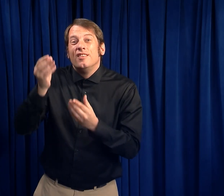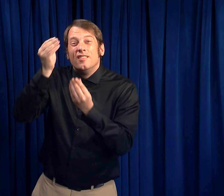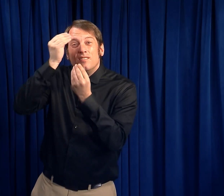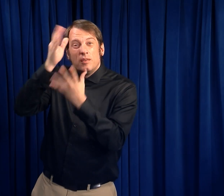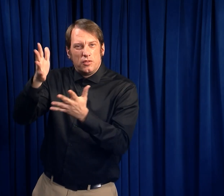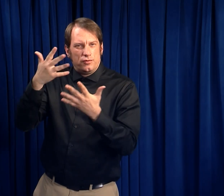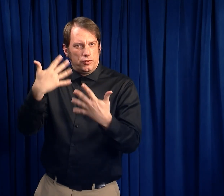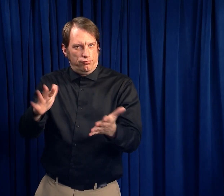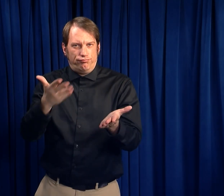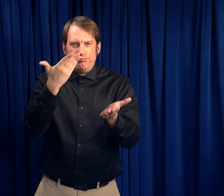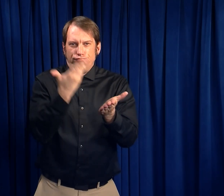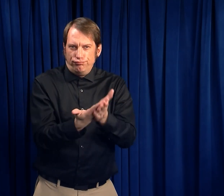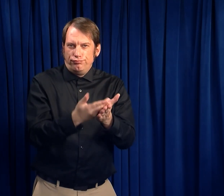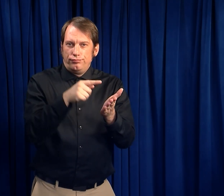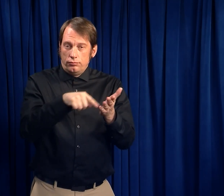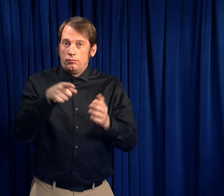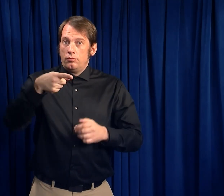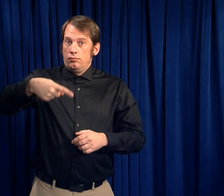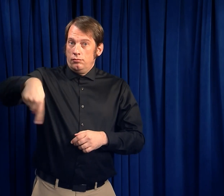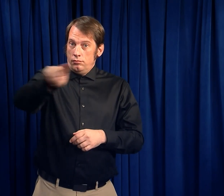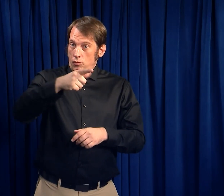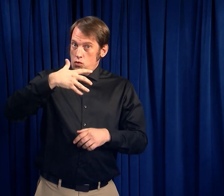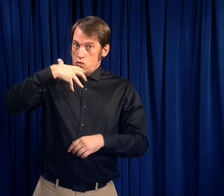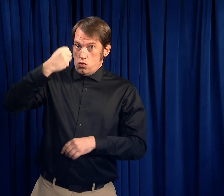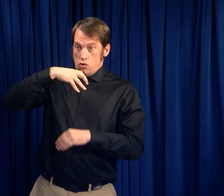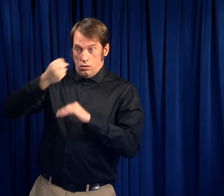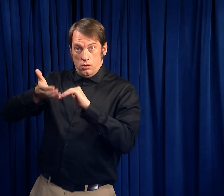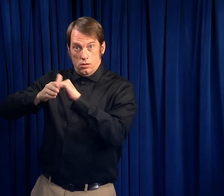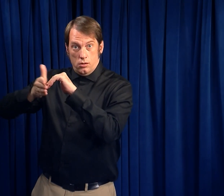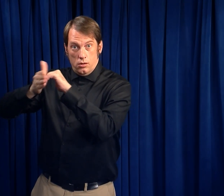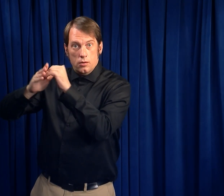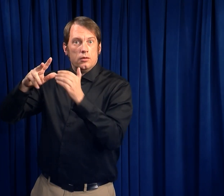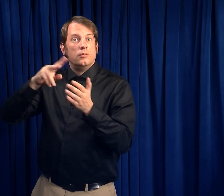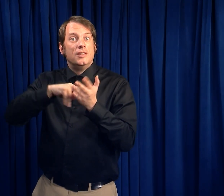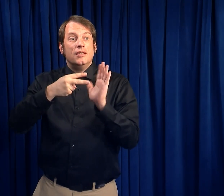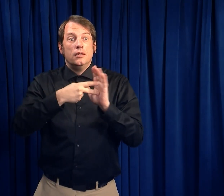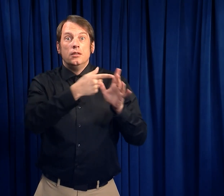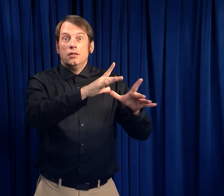Data show that your risk of getting seriously ill